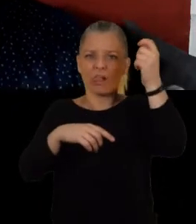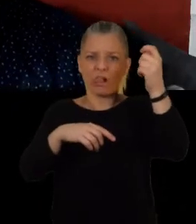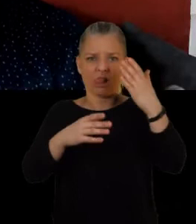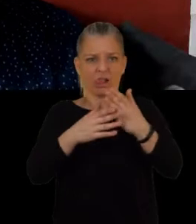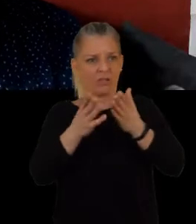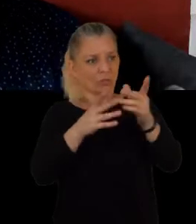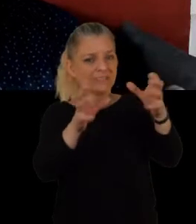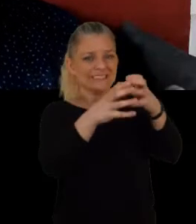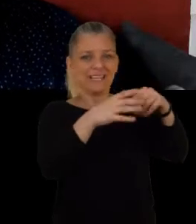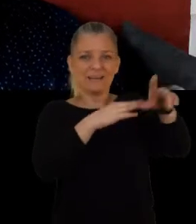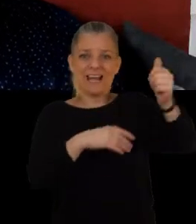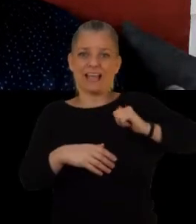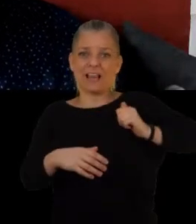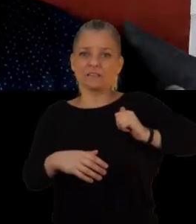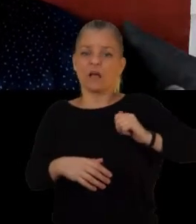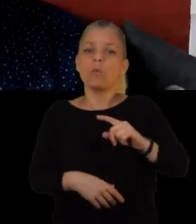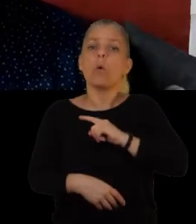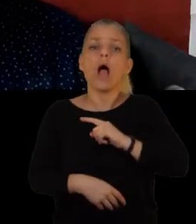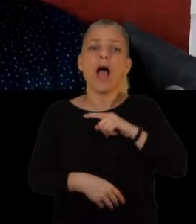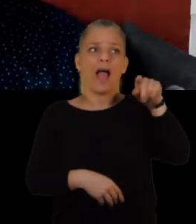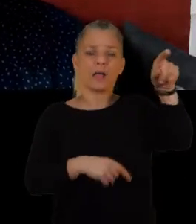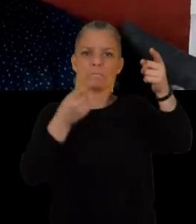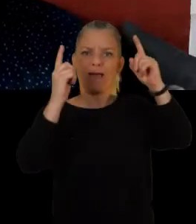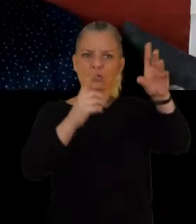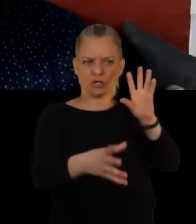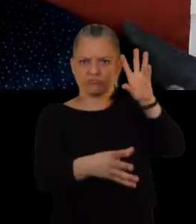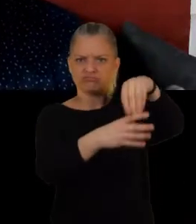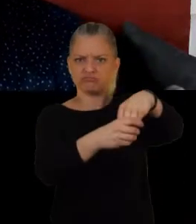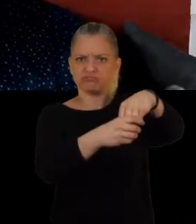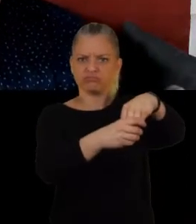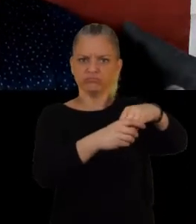peer support workers were so successful in those teams in Canada because the manager